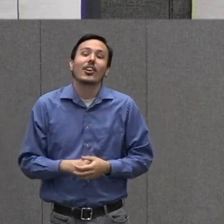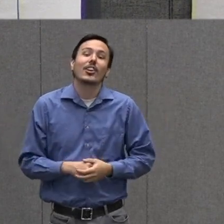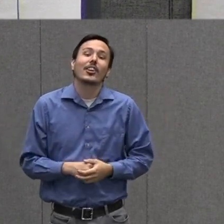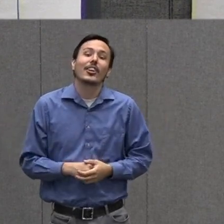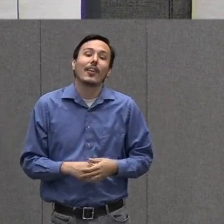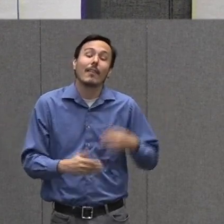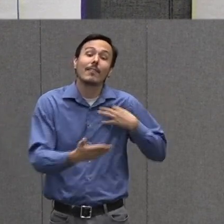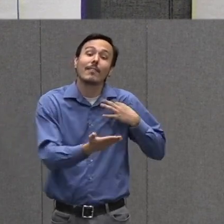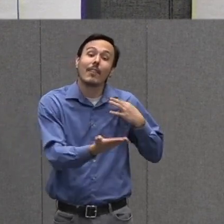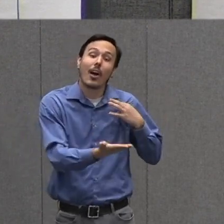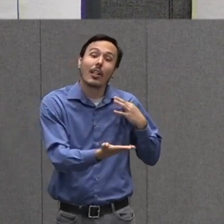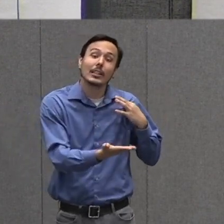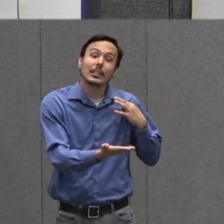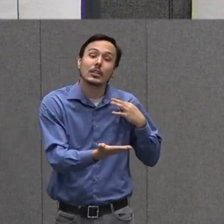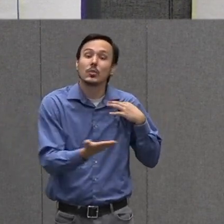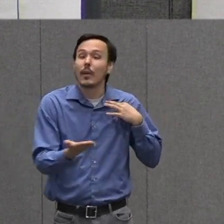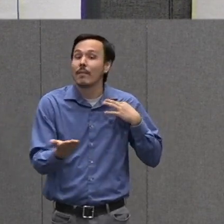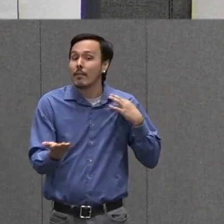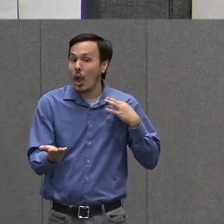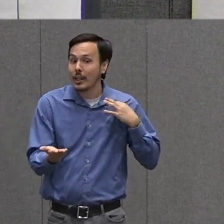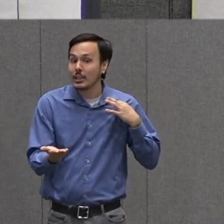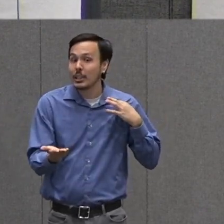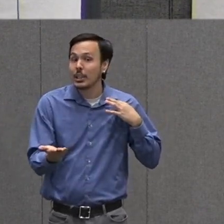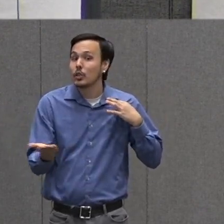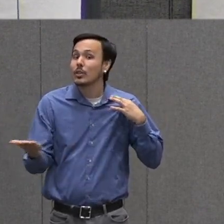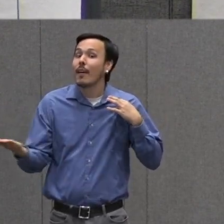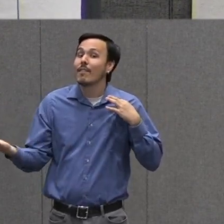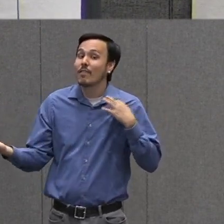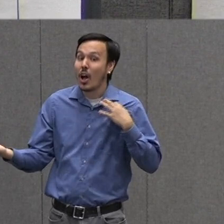Volunteers, volunteers, volunteers.